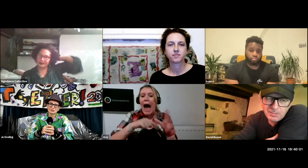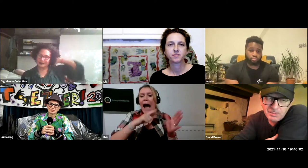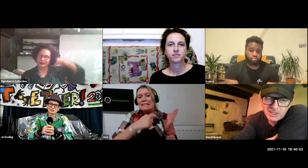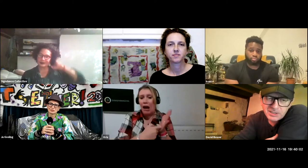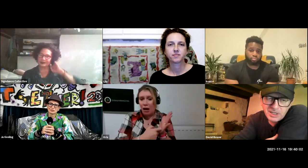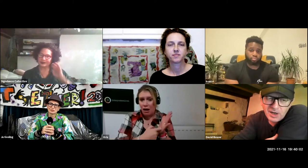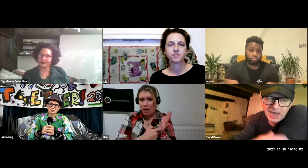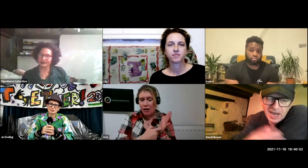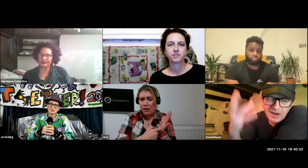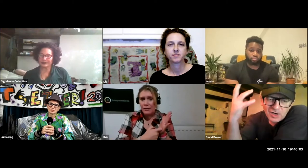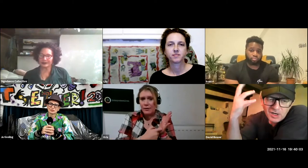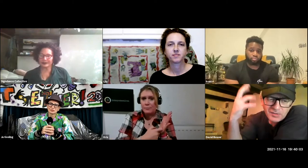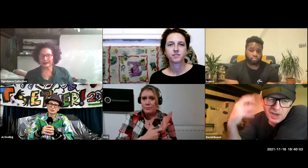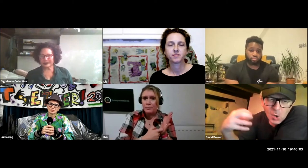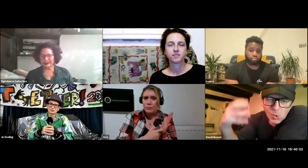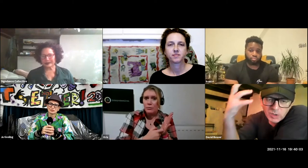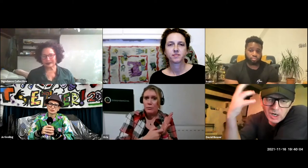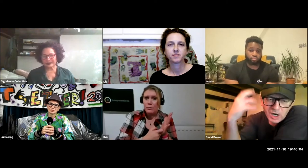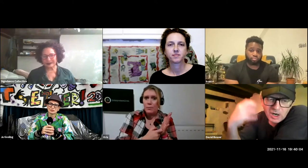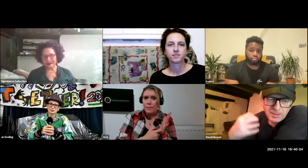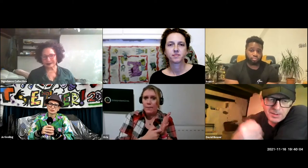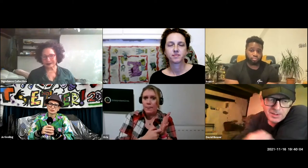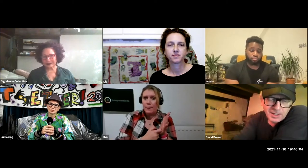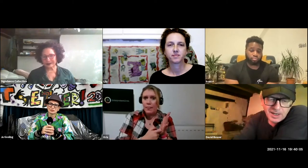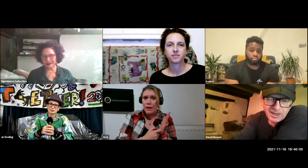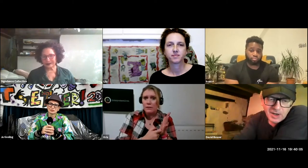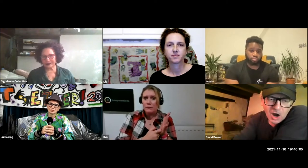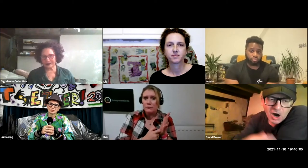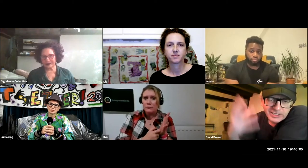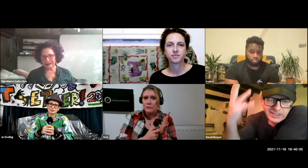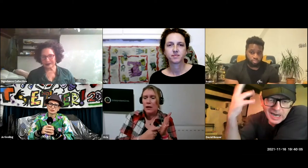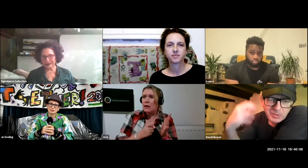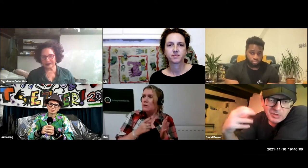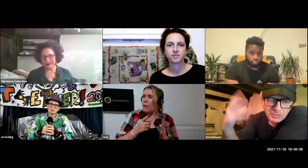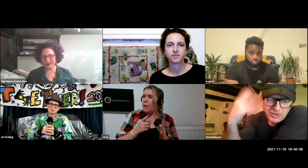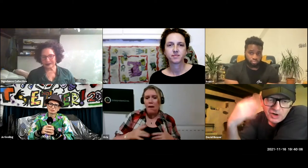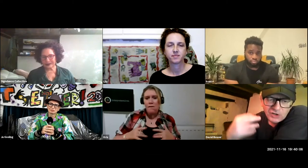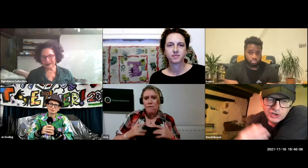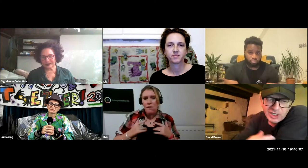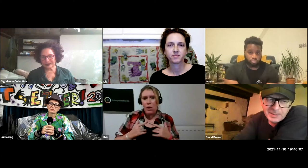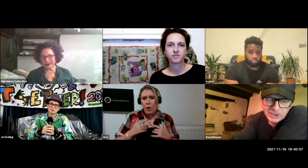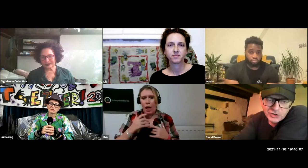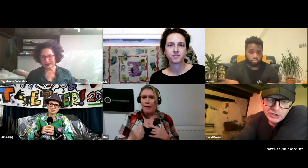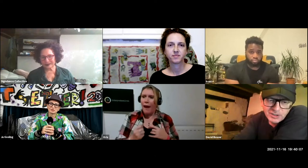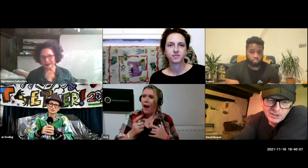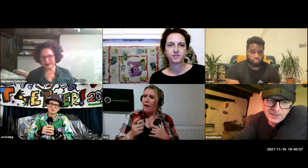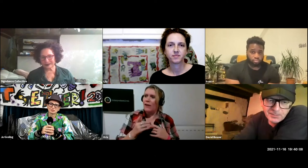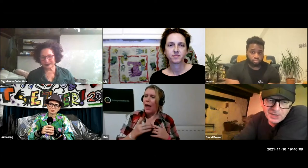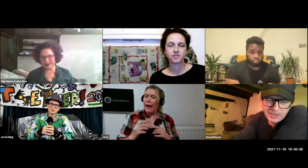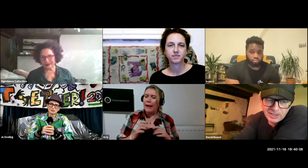coming on board who trained in London